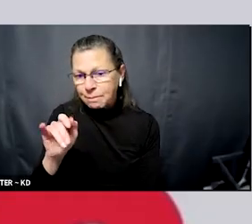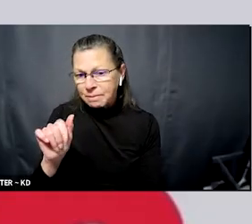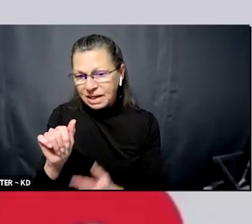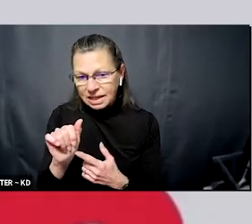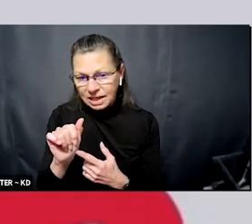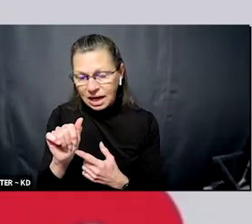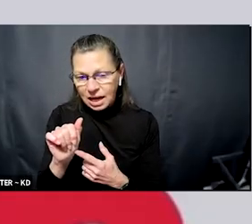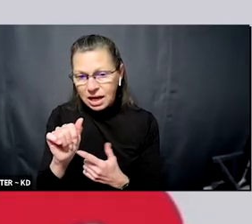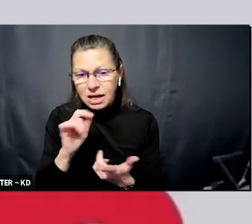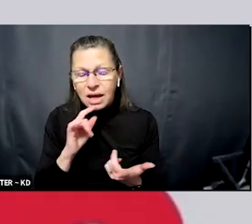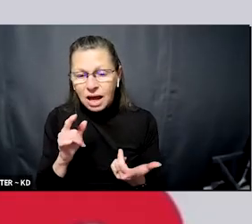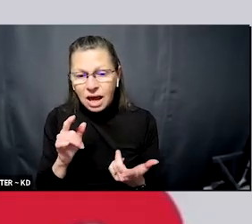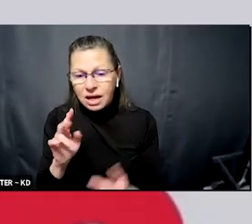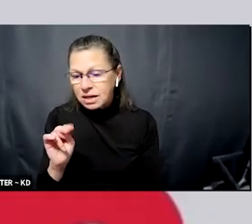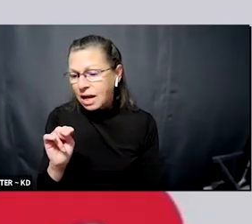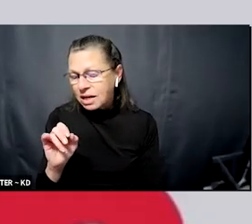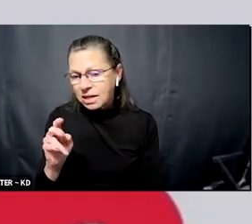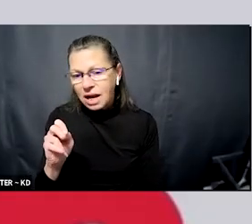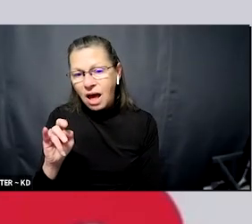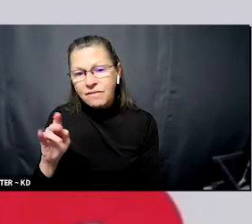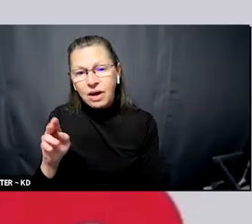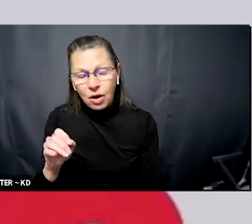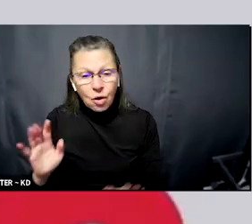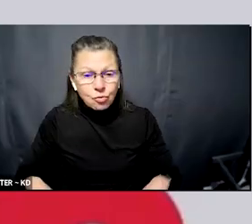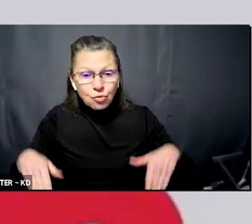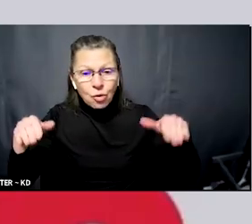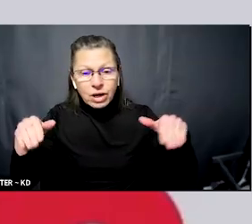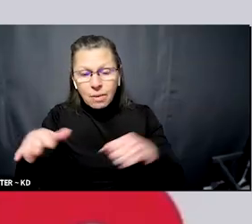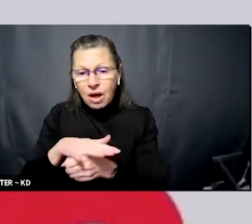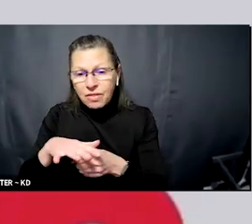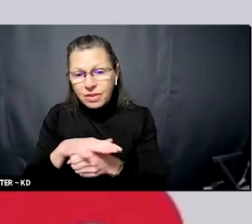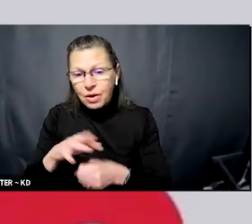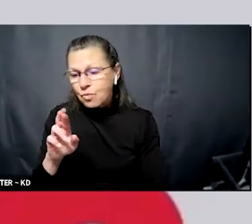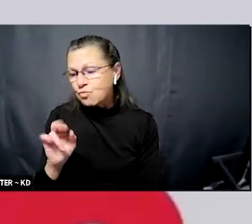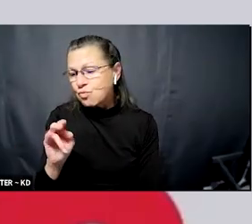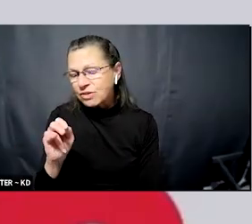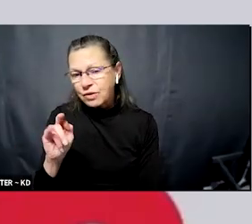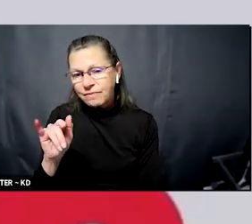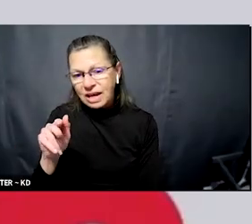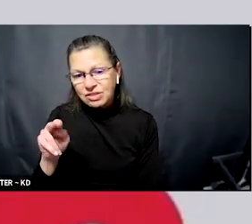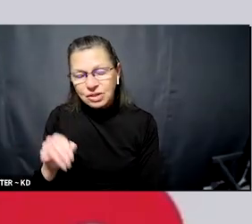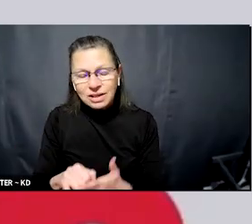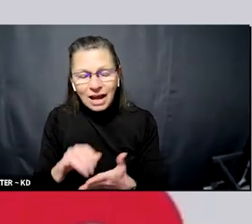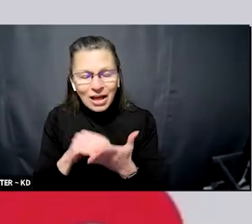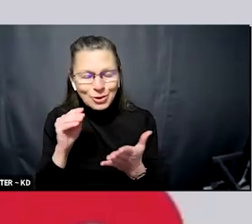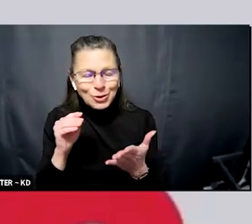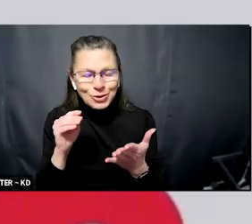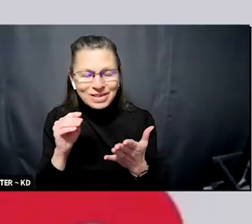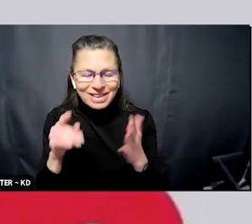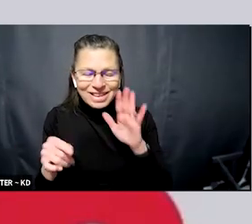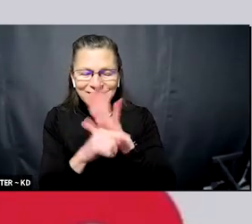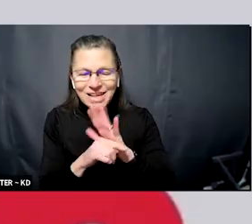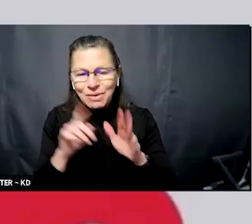Navajos growing up on the reservations, I learned the stigma about the valley, and so that is why